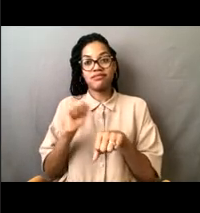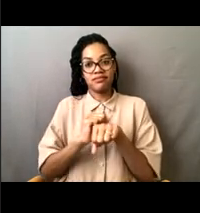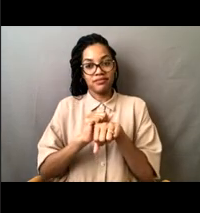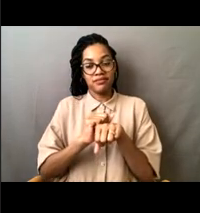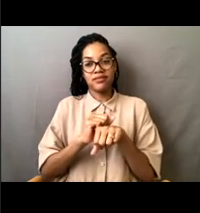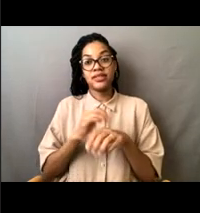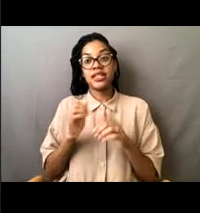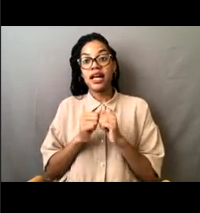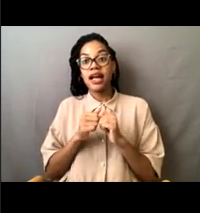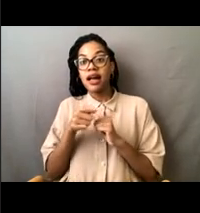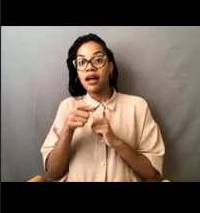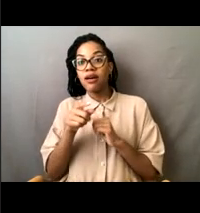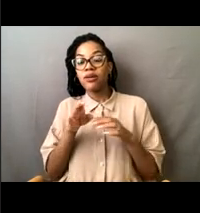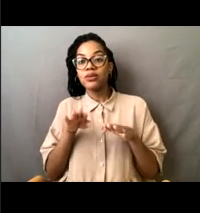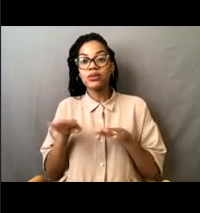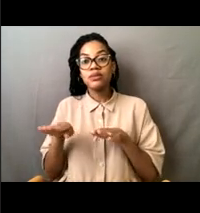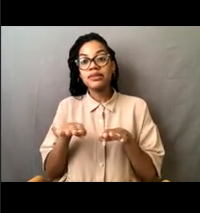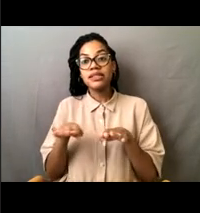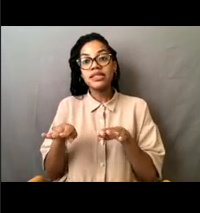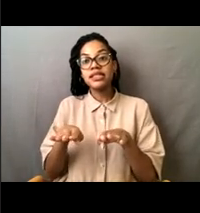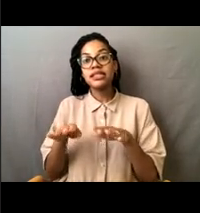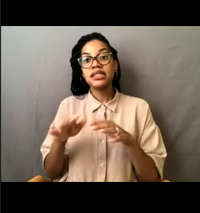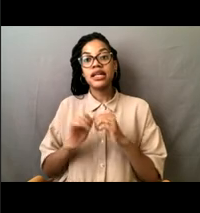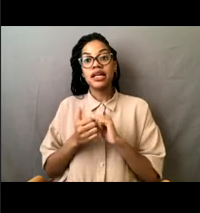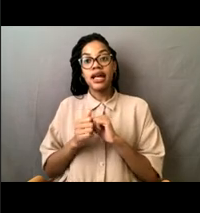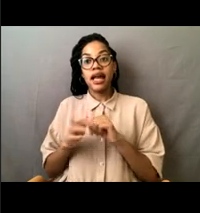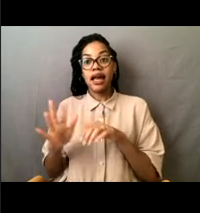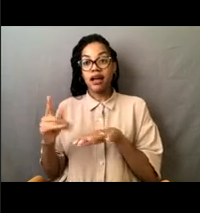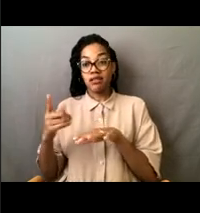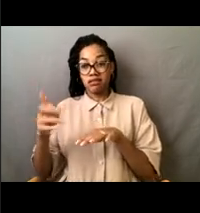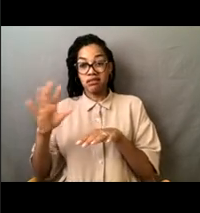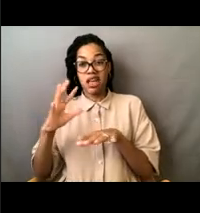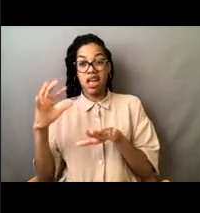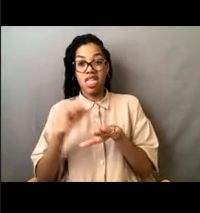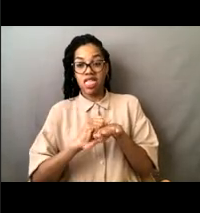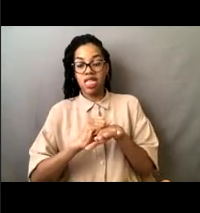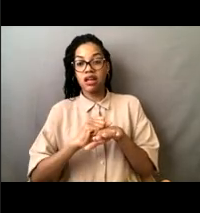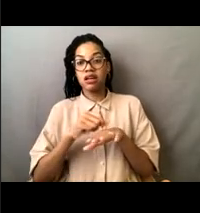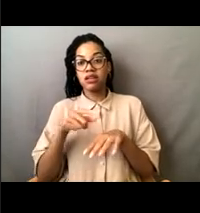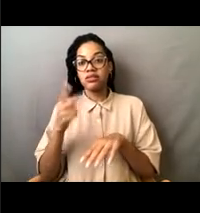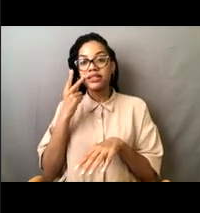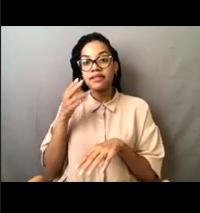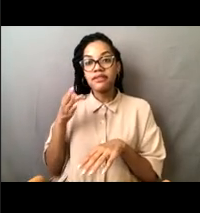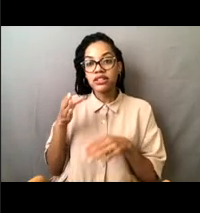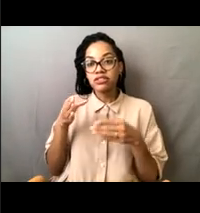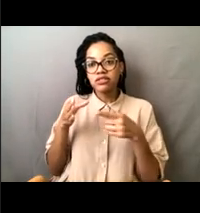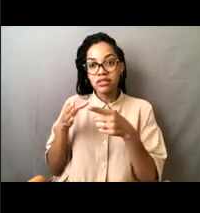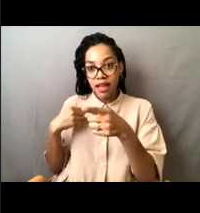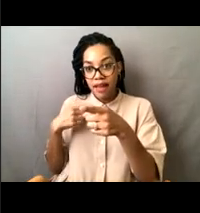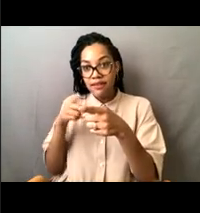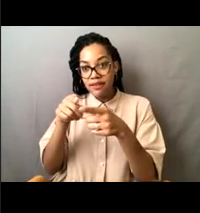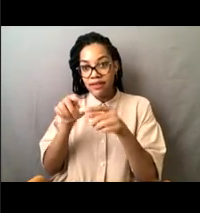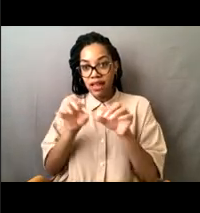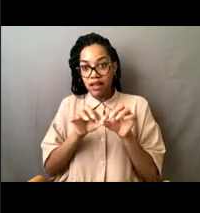and how the lamprey are affecting them. You can see in that bottom right corner, a fish just swim out, and then this one in the center has a big lamprey wound.